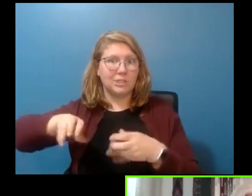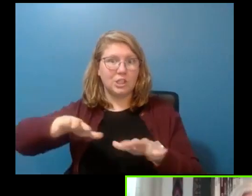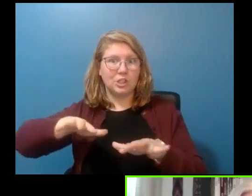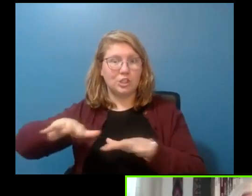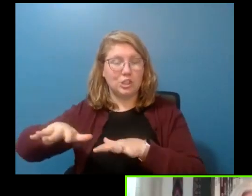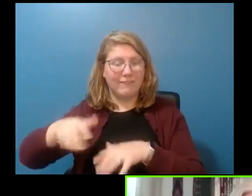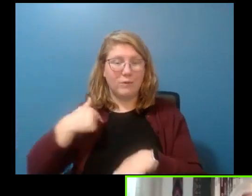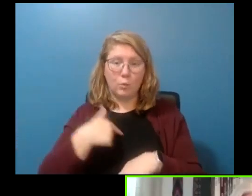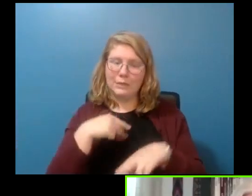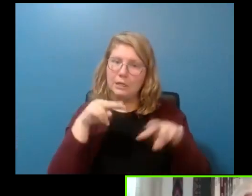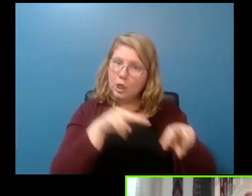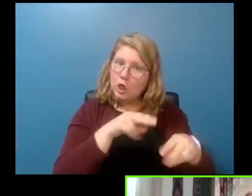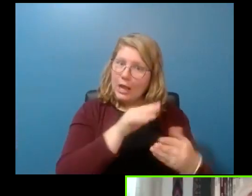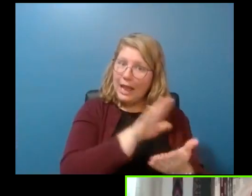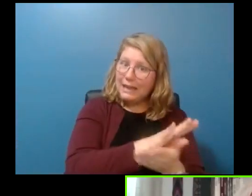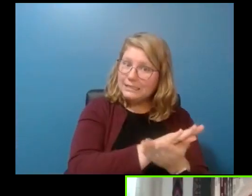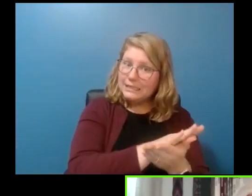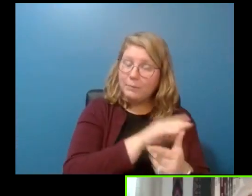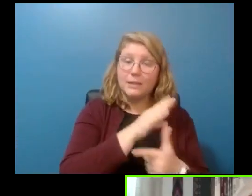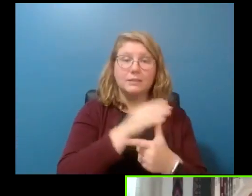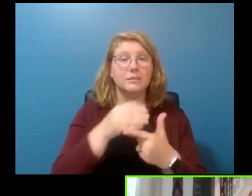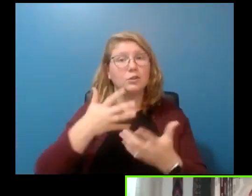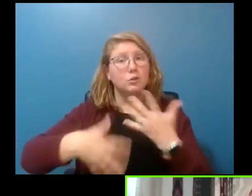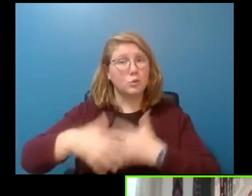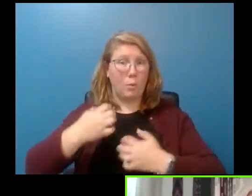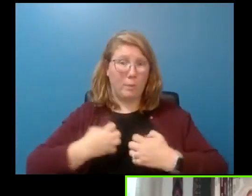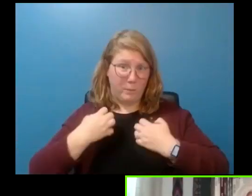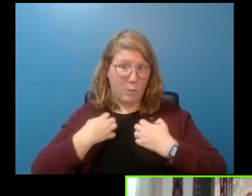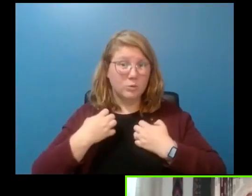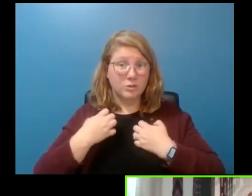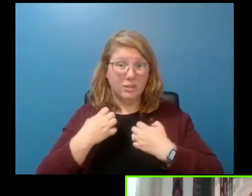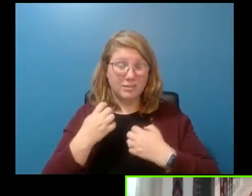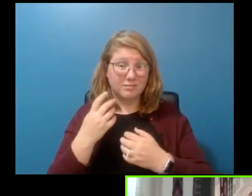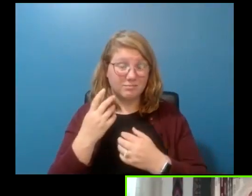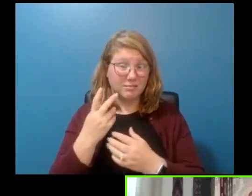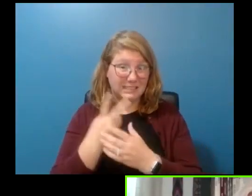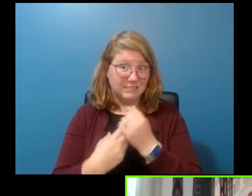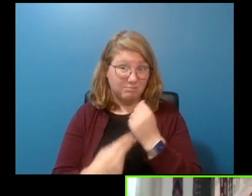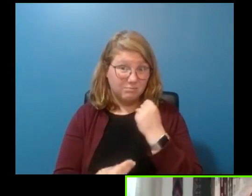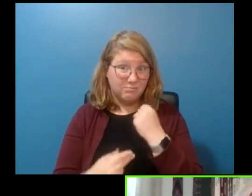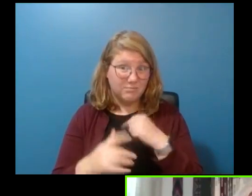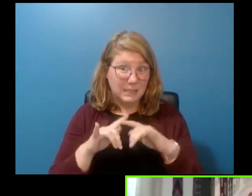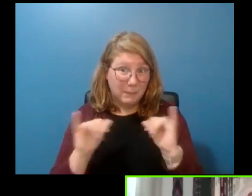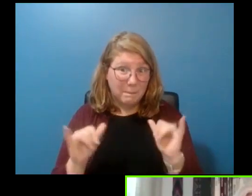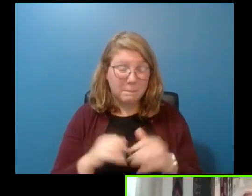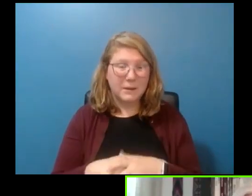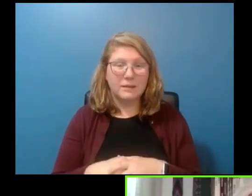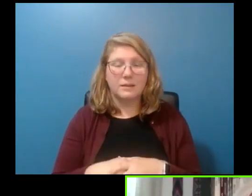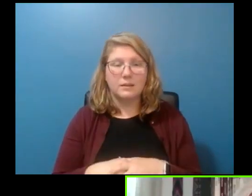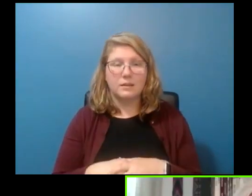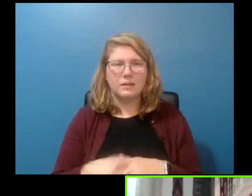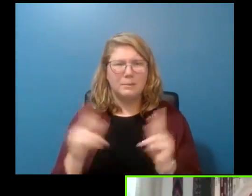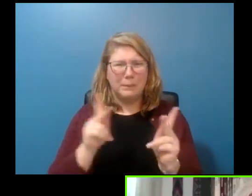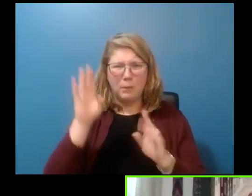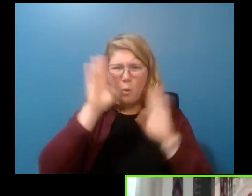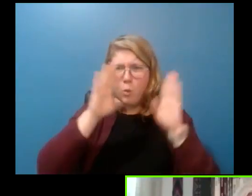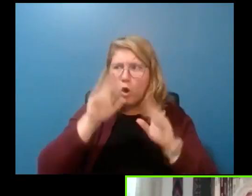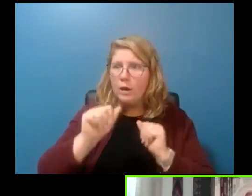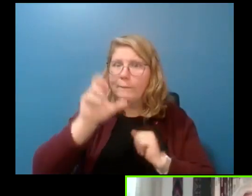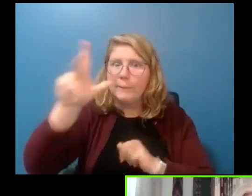line because they can't see we are actually six feet apart so they cut in. I am going to give them that space to just do that.